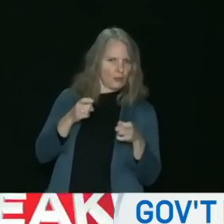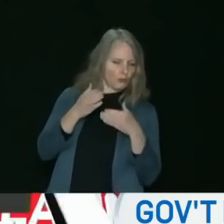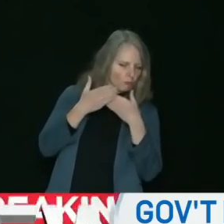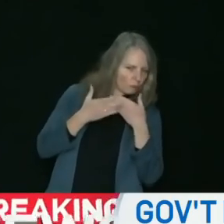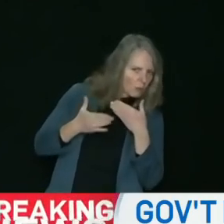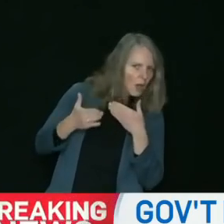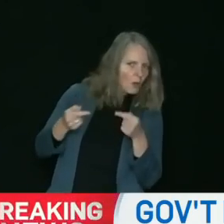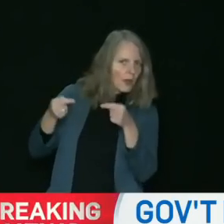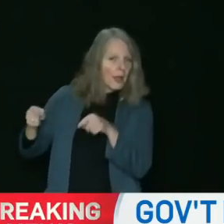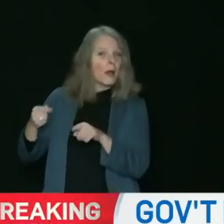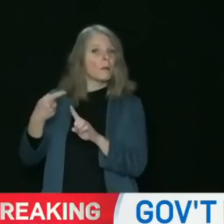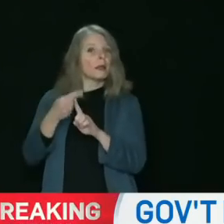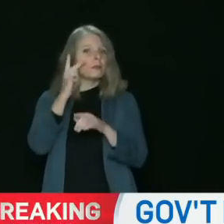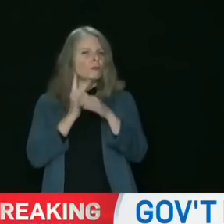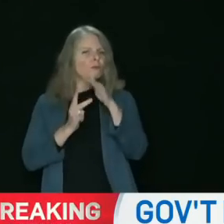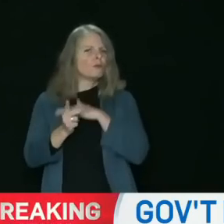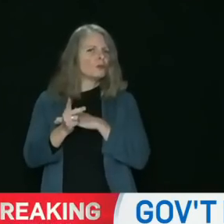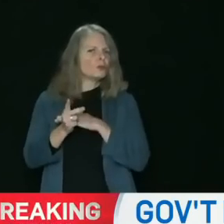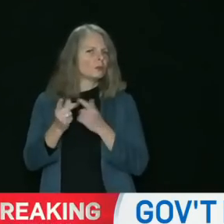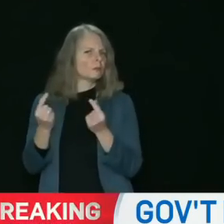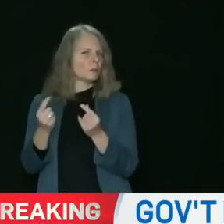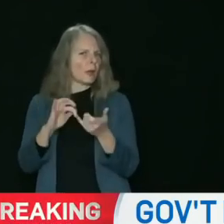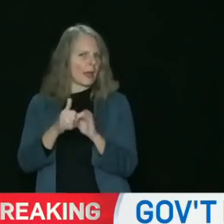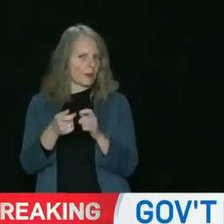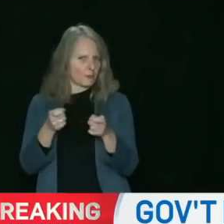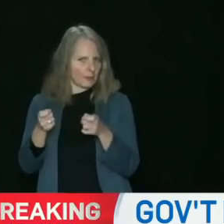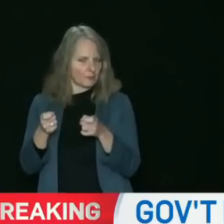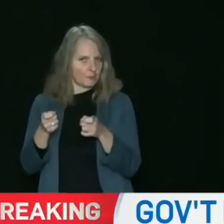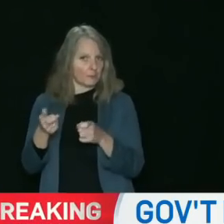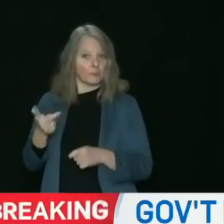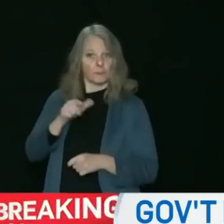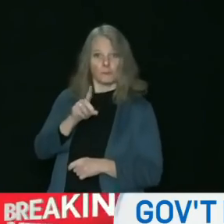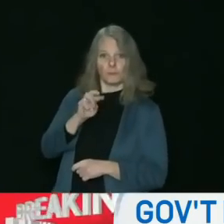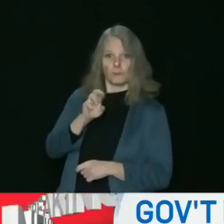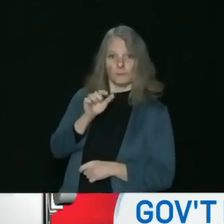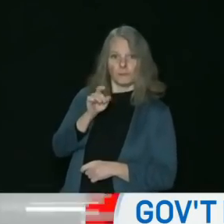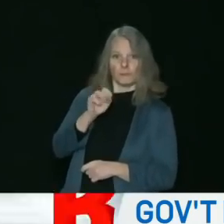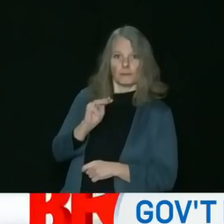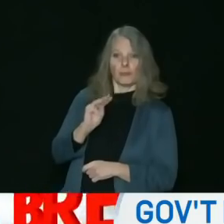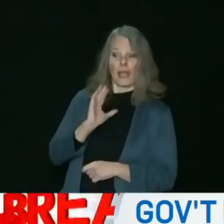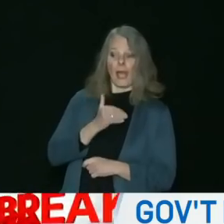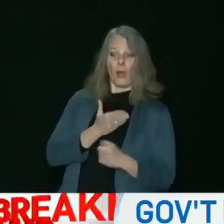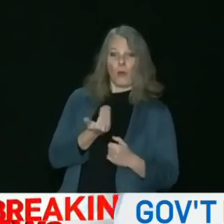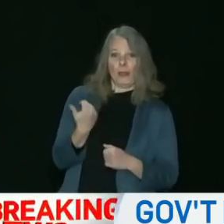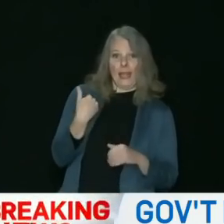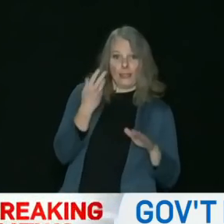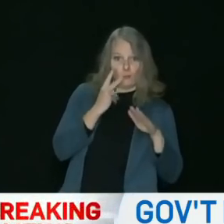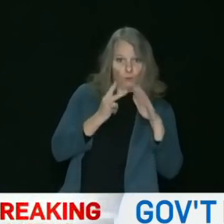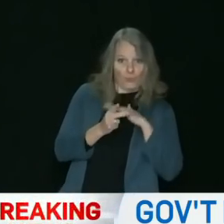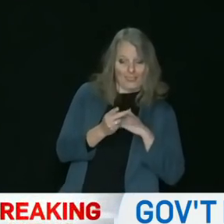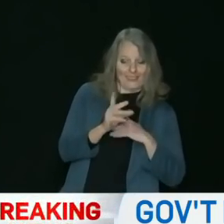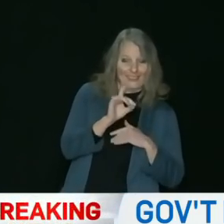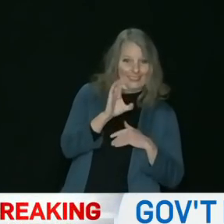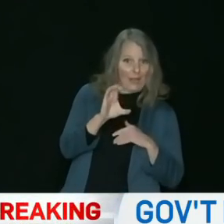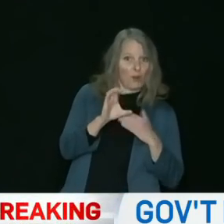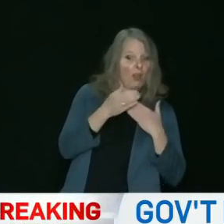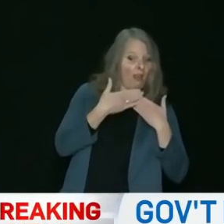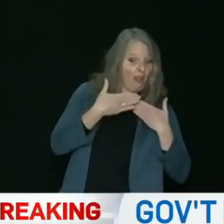MOSTLY ON OTHER INDICATORS THAT ARE MORE USEFUL FOR MONITORING THE TRAJECTORY LONG TERM.